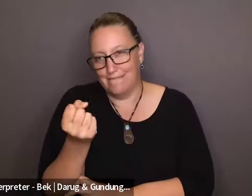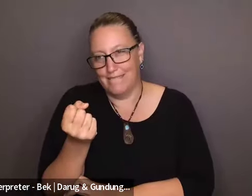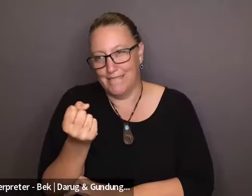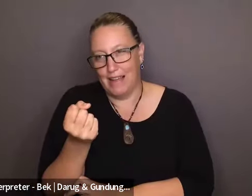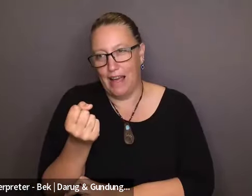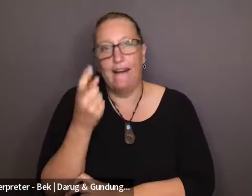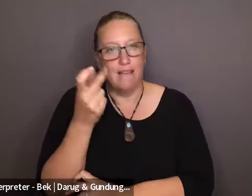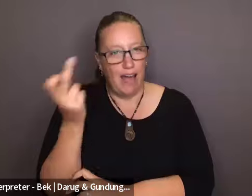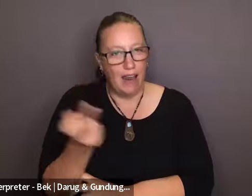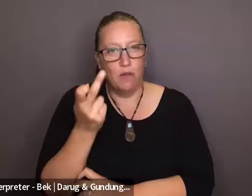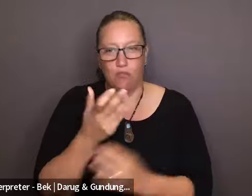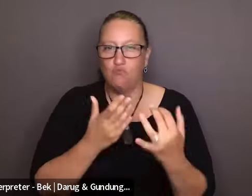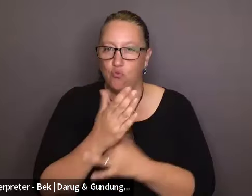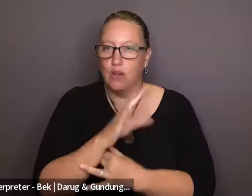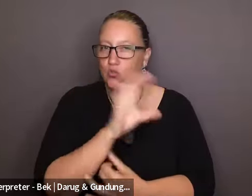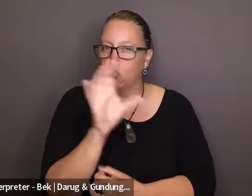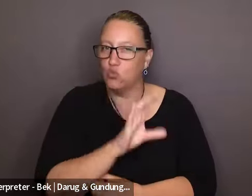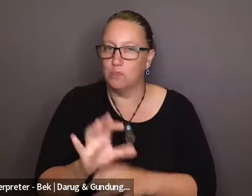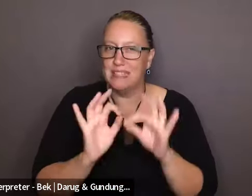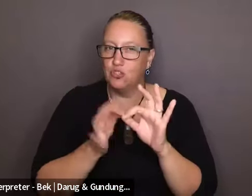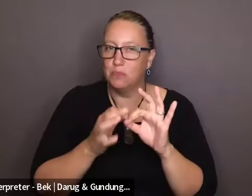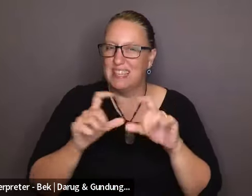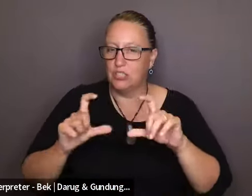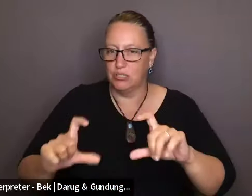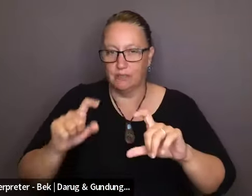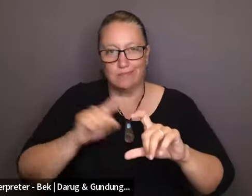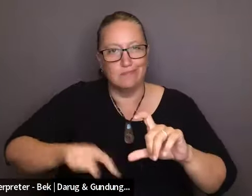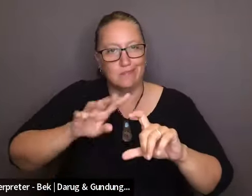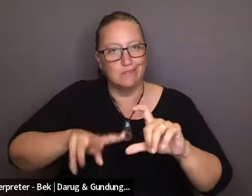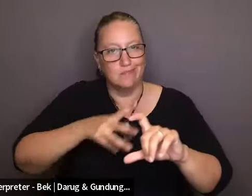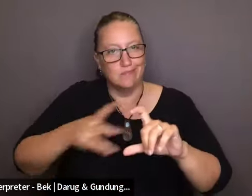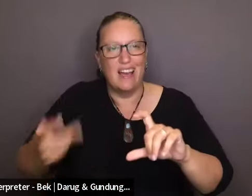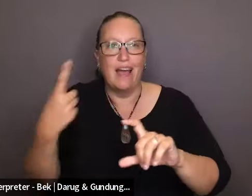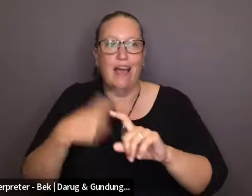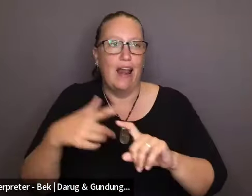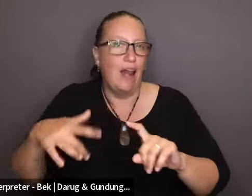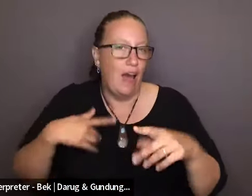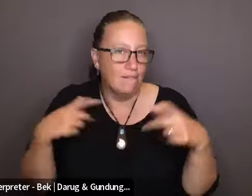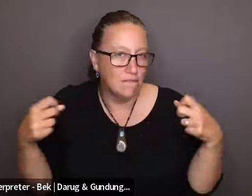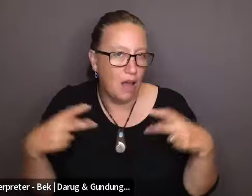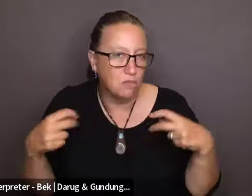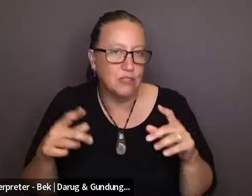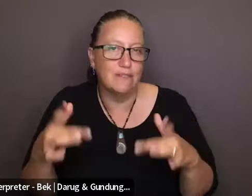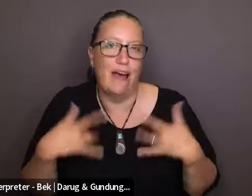Before we get into too much meaty content, as you will see we have Auslan interpretation, and that's